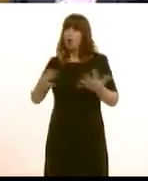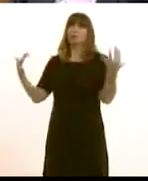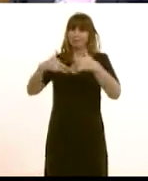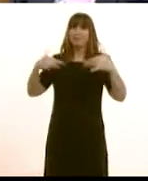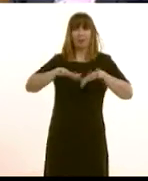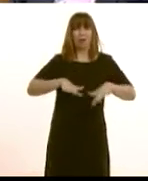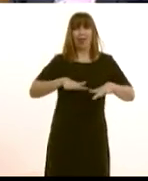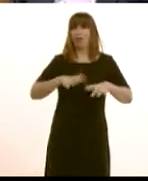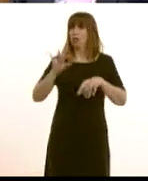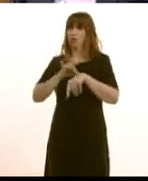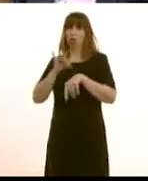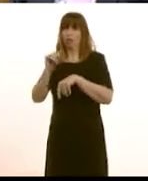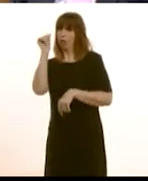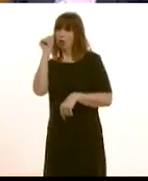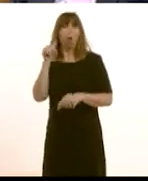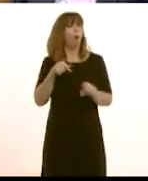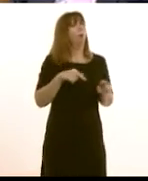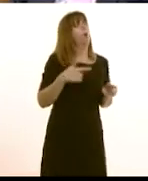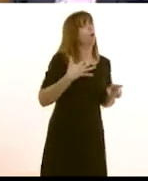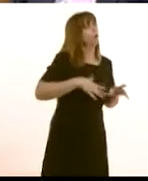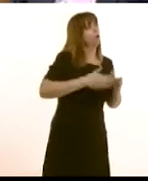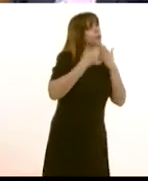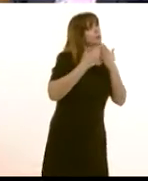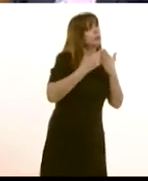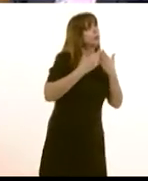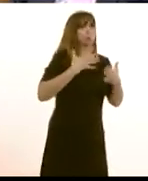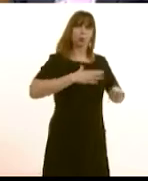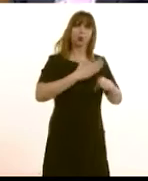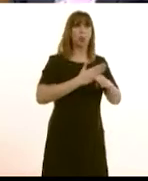doctors see it as a place where they want to come and study and work in the future,